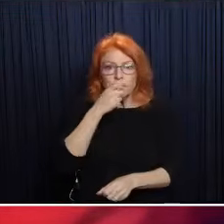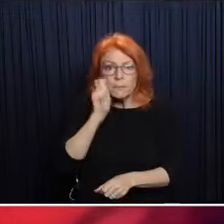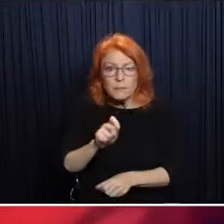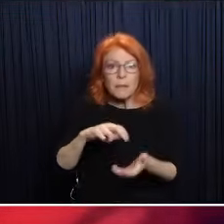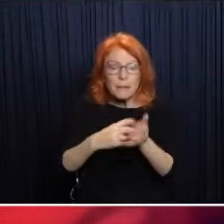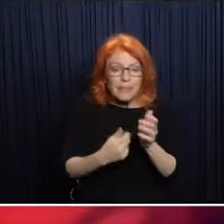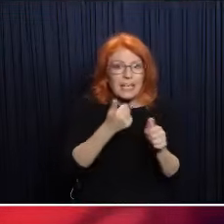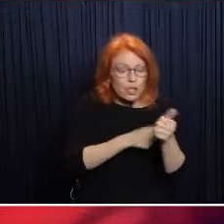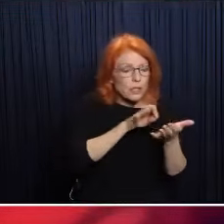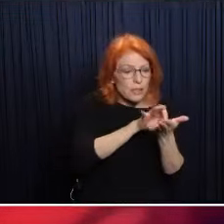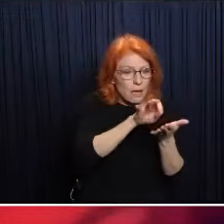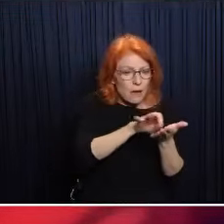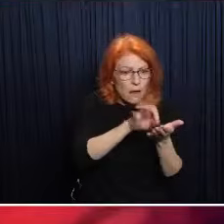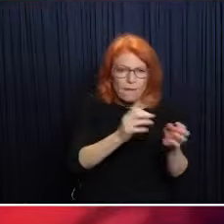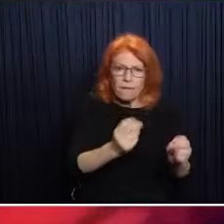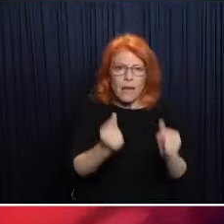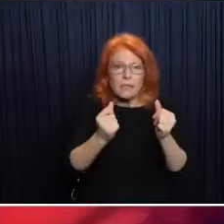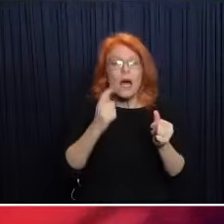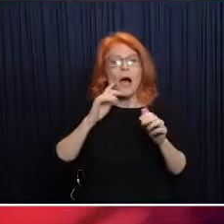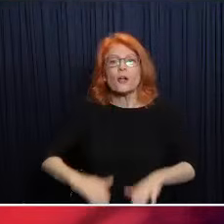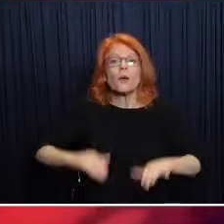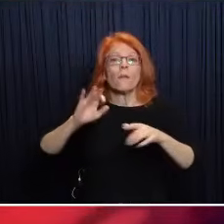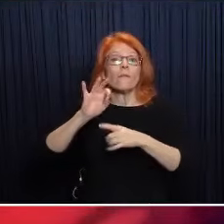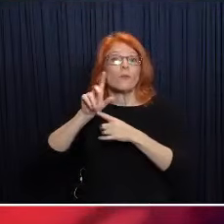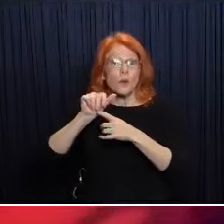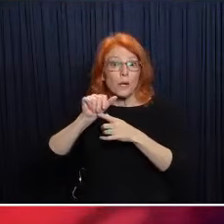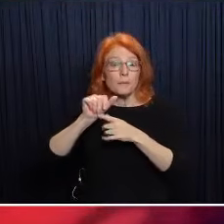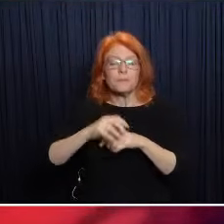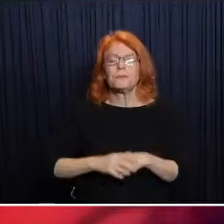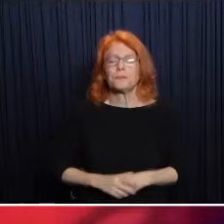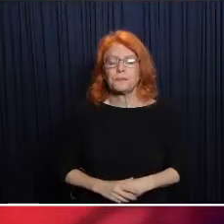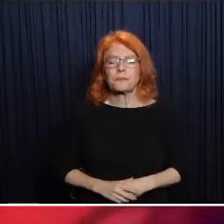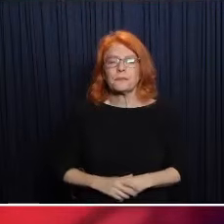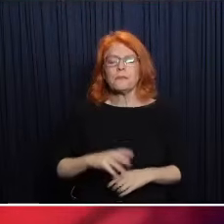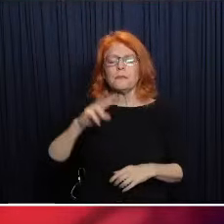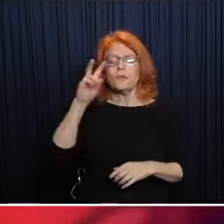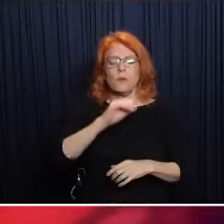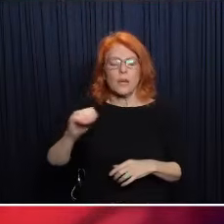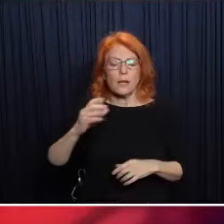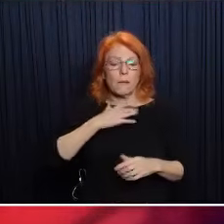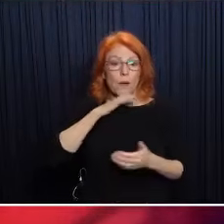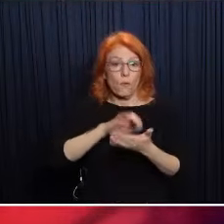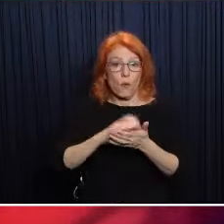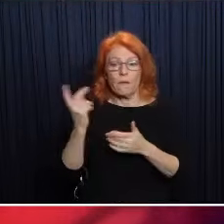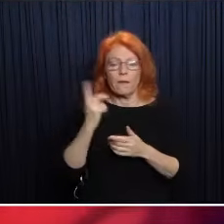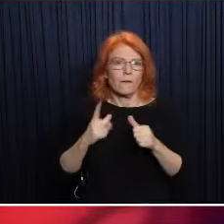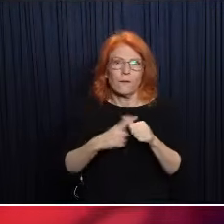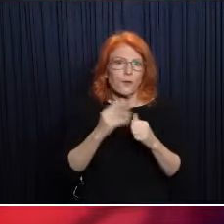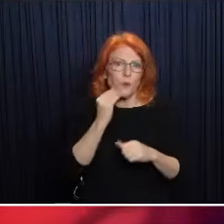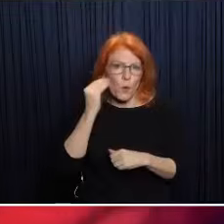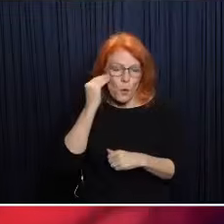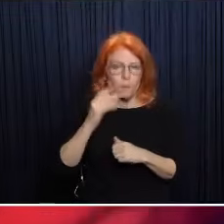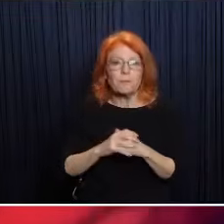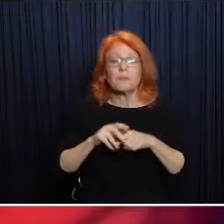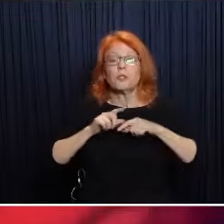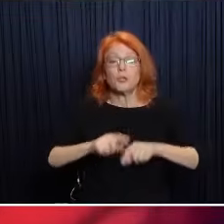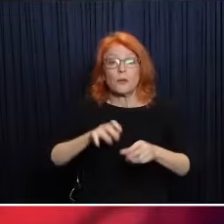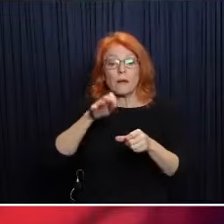ELECTIONS. ONLY PEOPLE WHO SHOULD BE VOTING, AMERICAN CITIZENS ARE VOTING, GETTING ONE VOTE AND